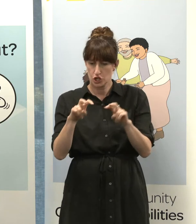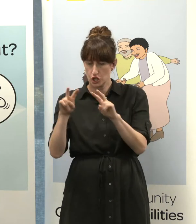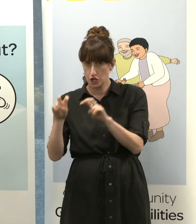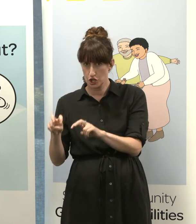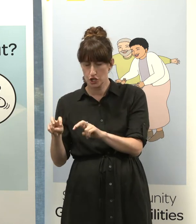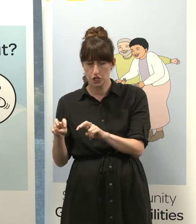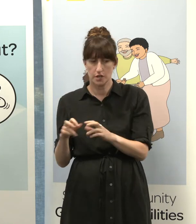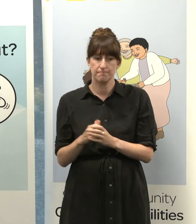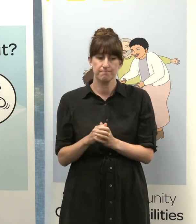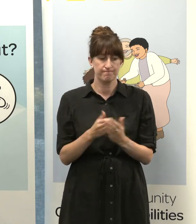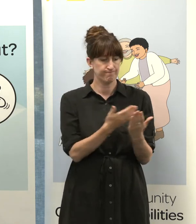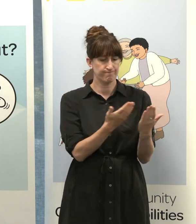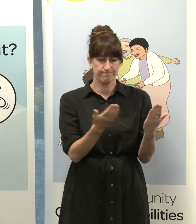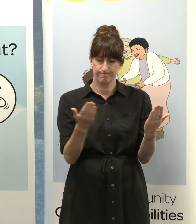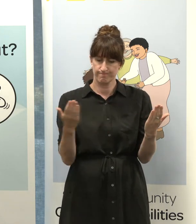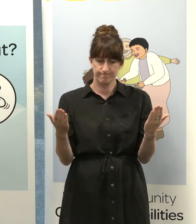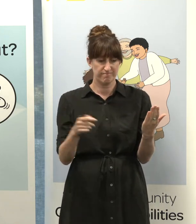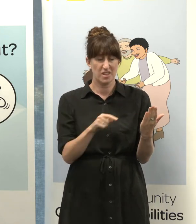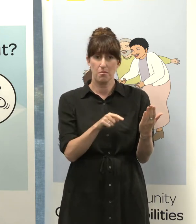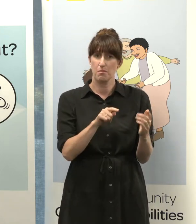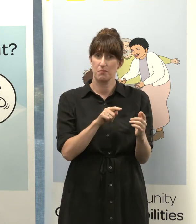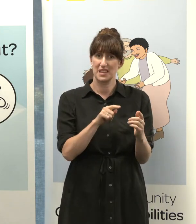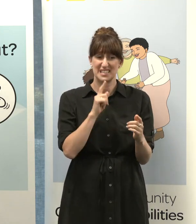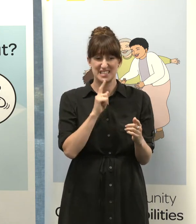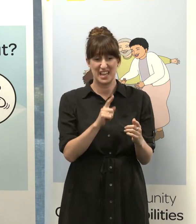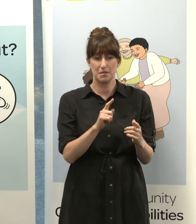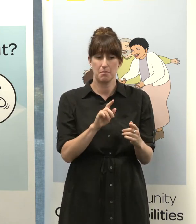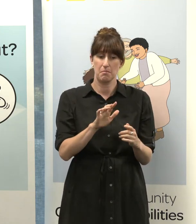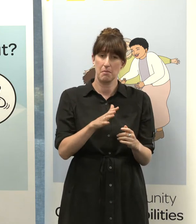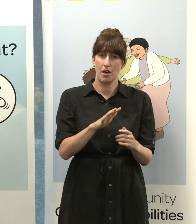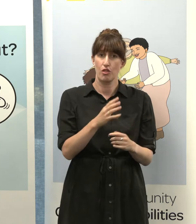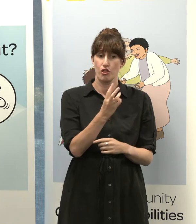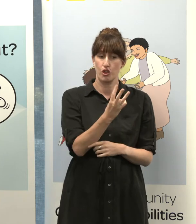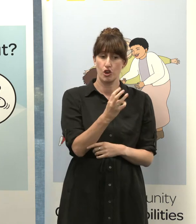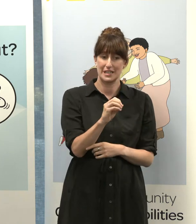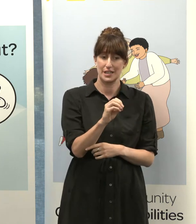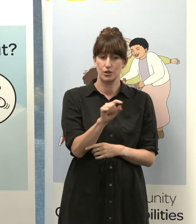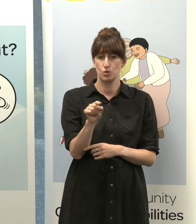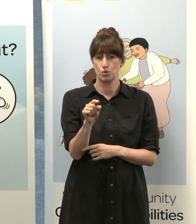There have been a number of studies on long-COVID.